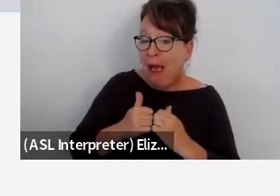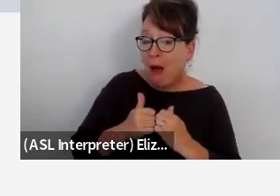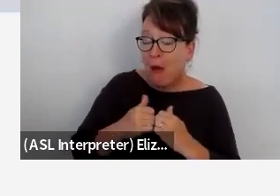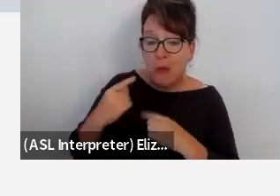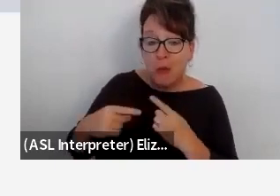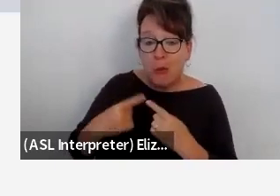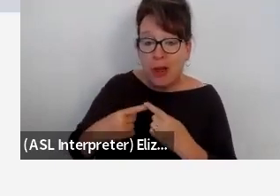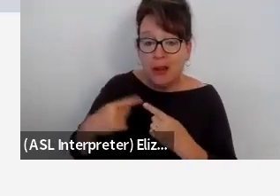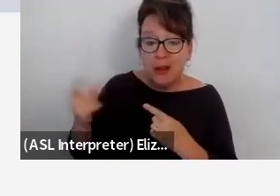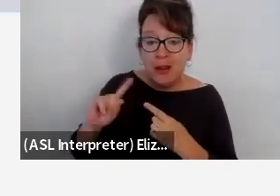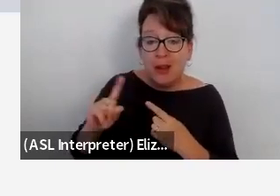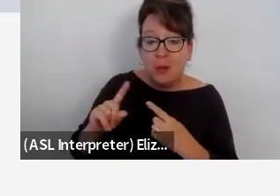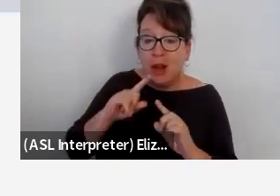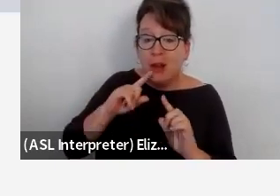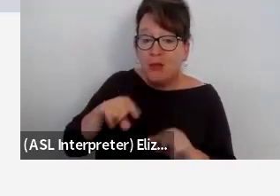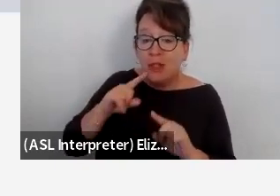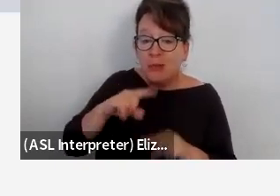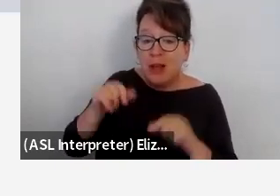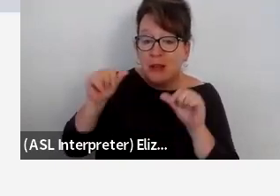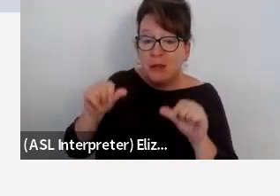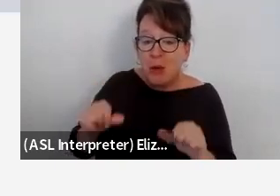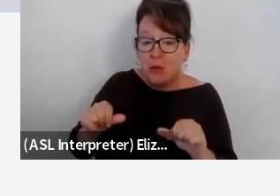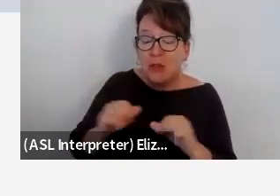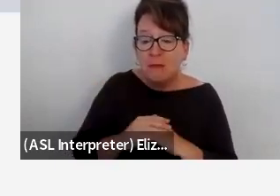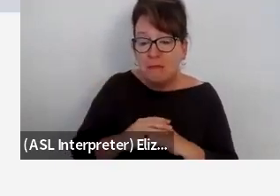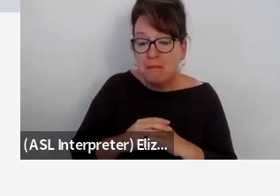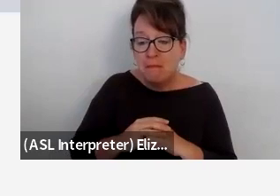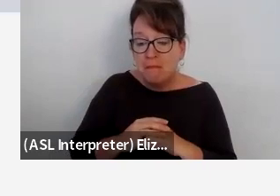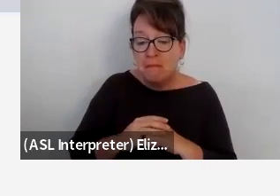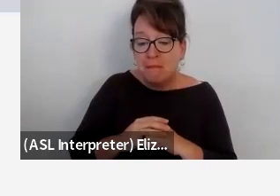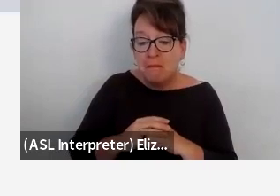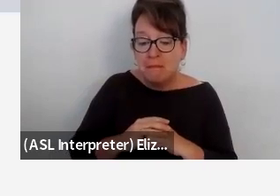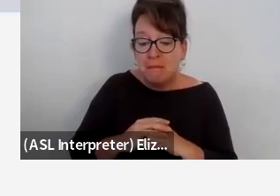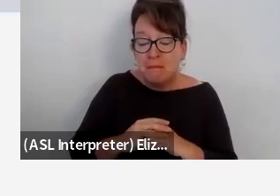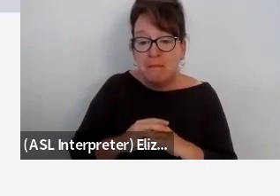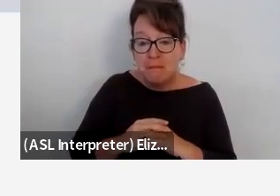some issues that seem worthy of clarifying. And so I'm going to ask Jessica to help me